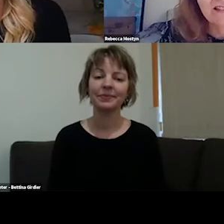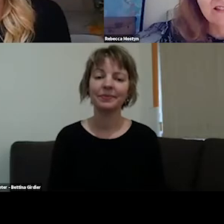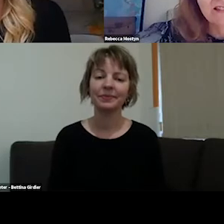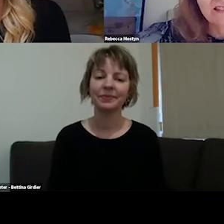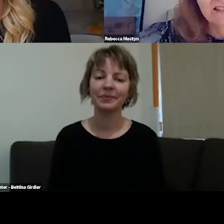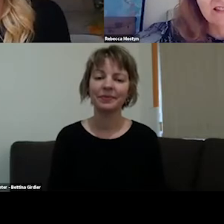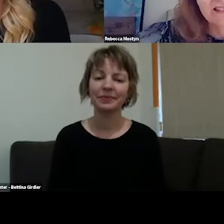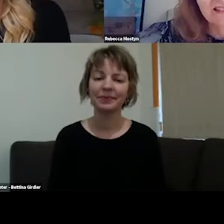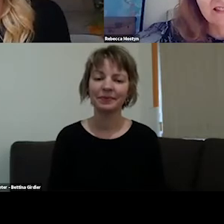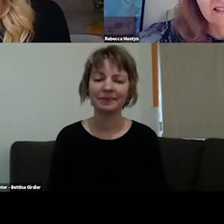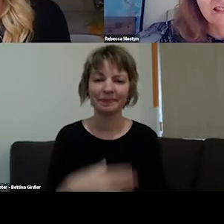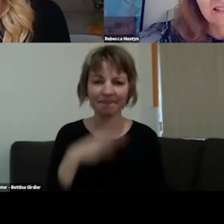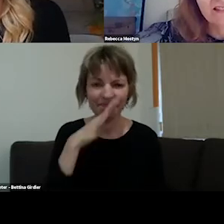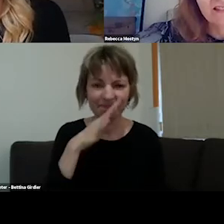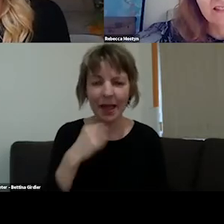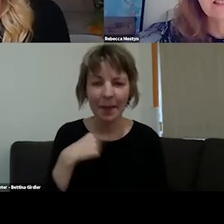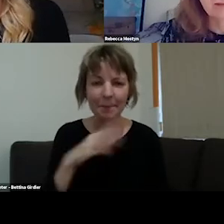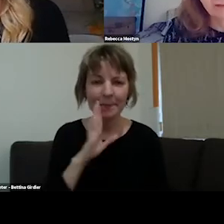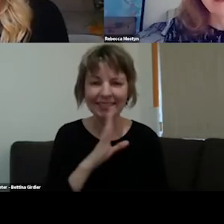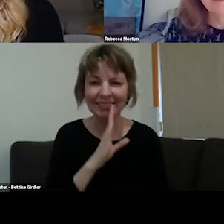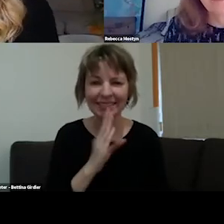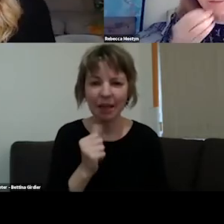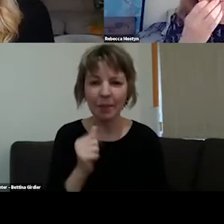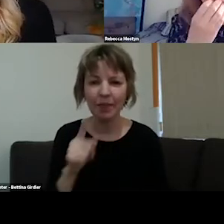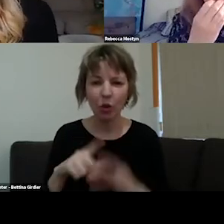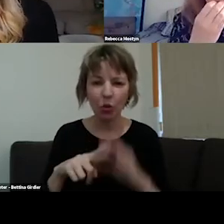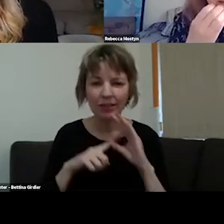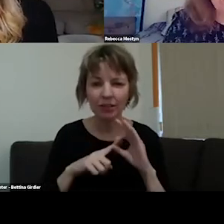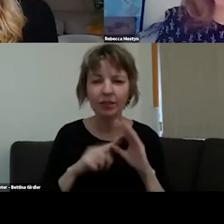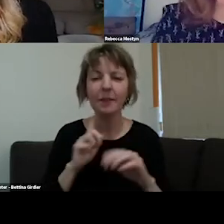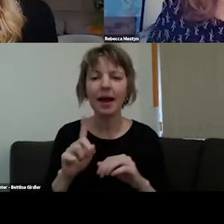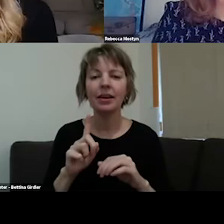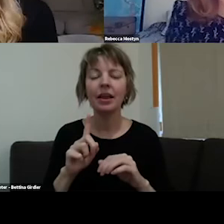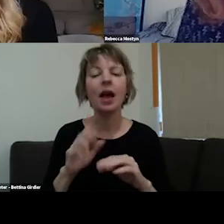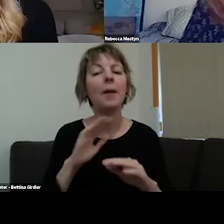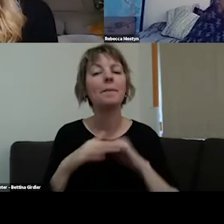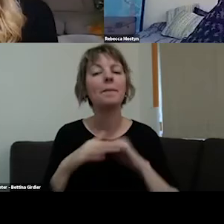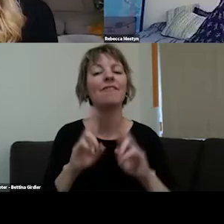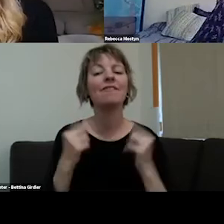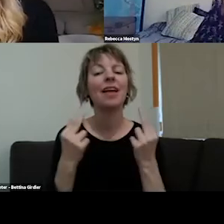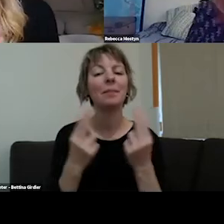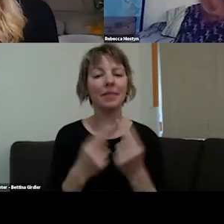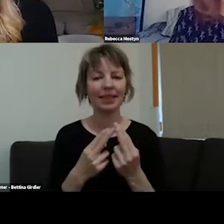Again, I only caught part of it but I think around family, and, again, I'll just use the analogy of teamwork,